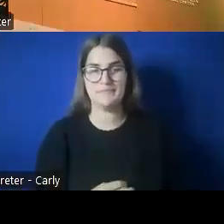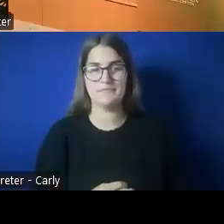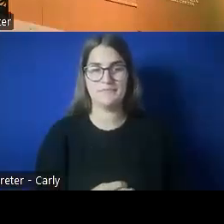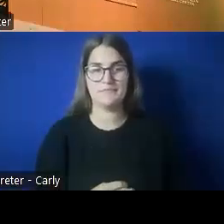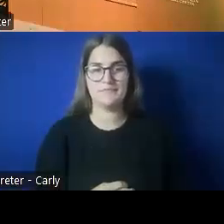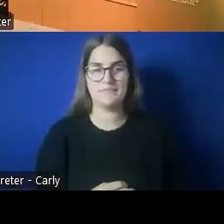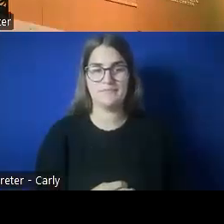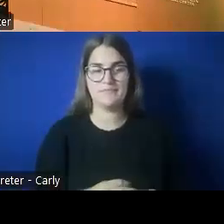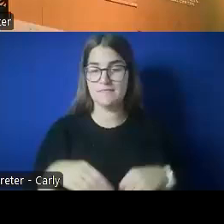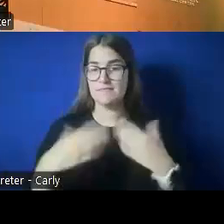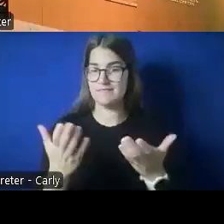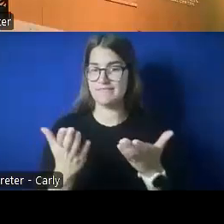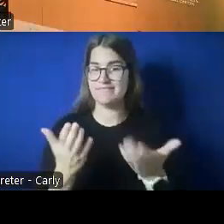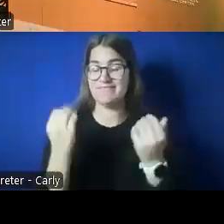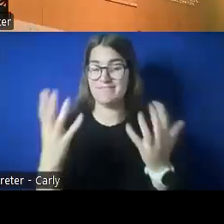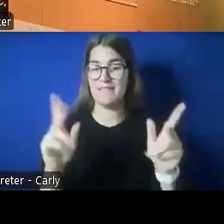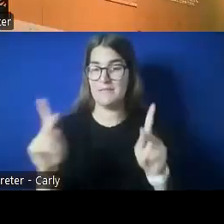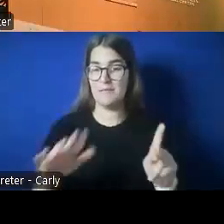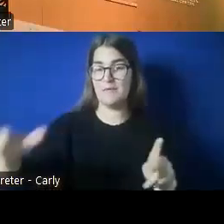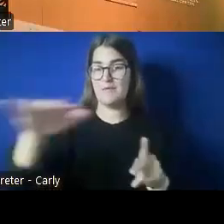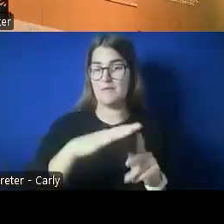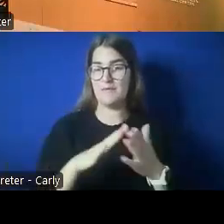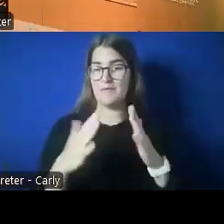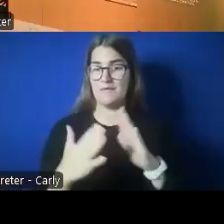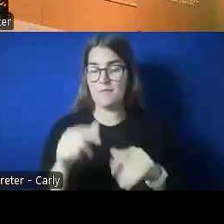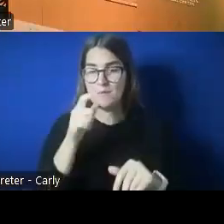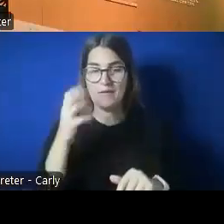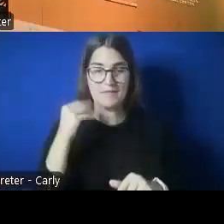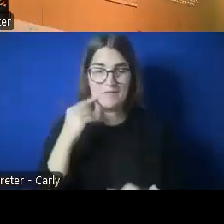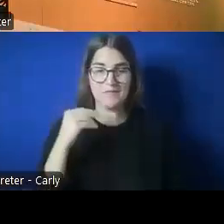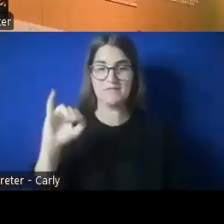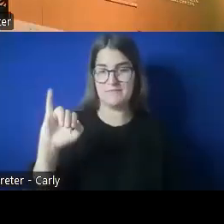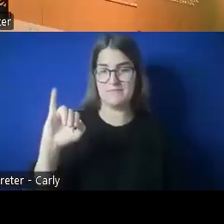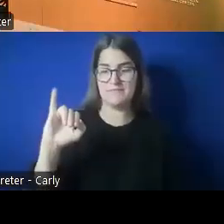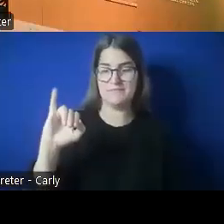few patients in our community who are dealing with interpersonal violence um we've had a lot